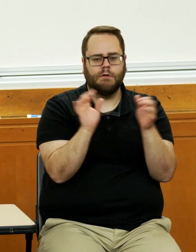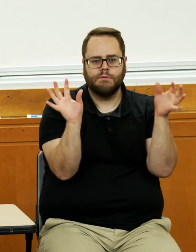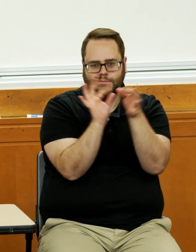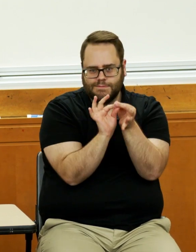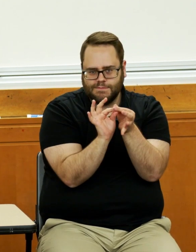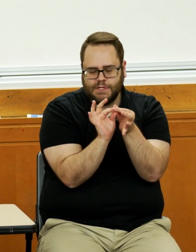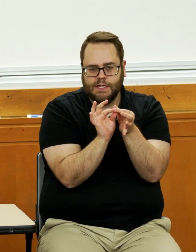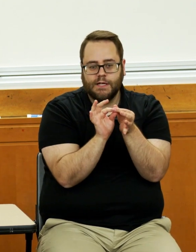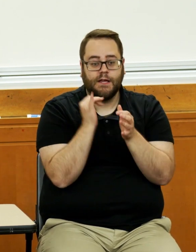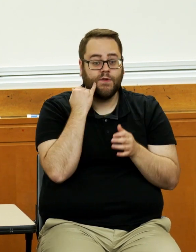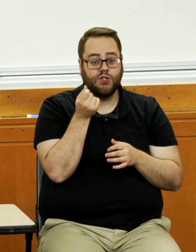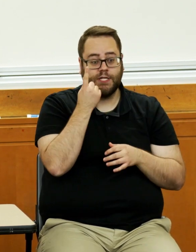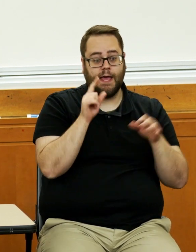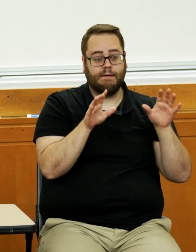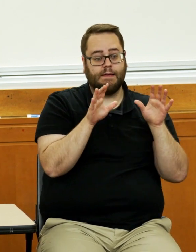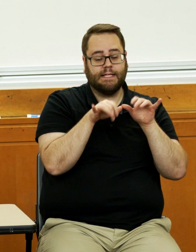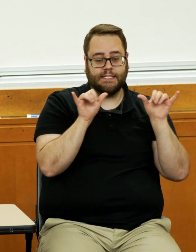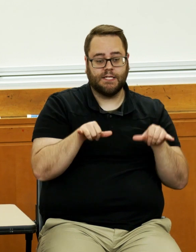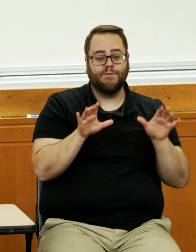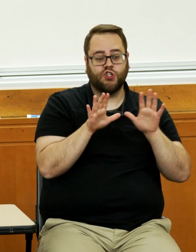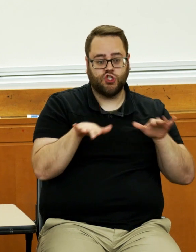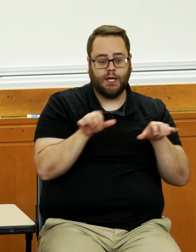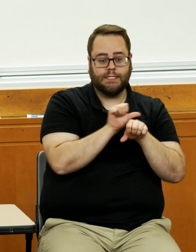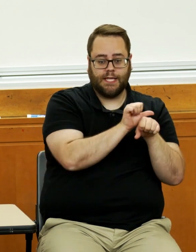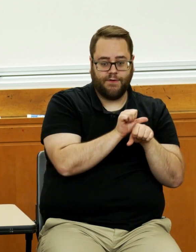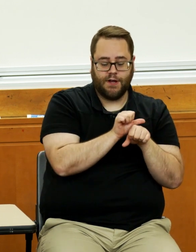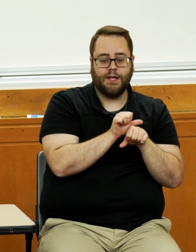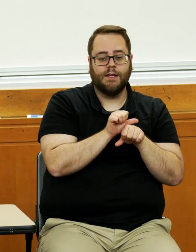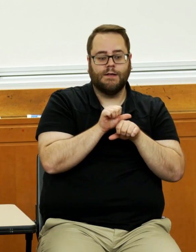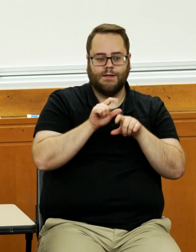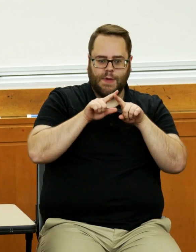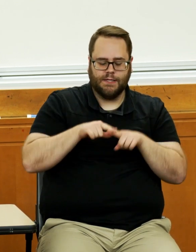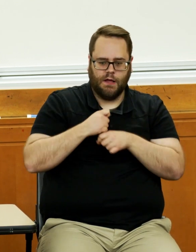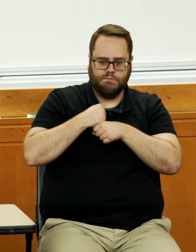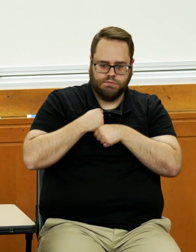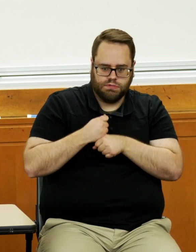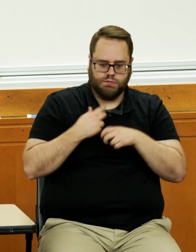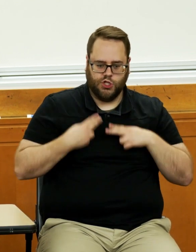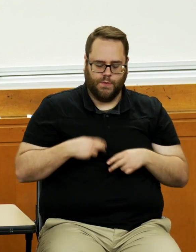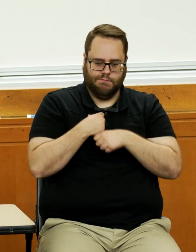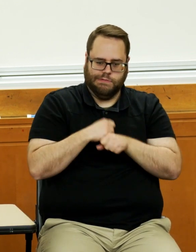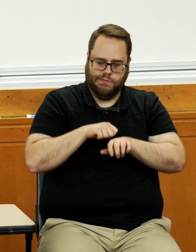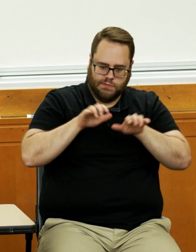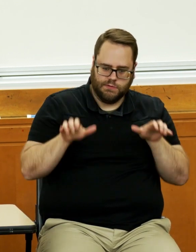the system of chattel slavery, which is based on productivity and human productivity, framed race